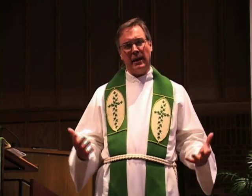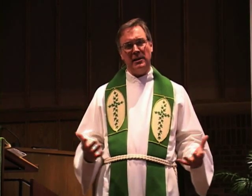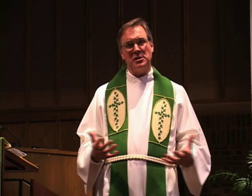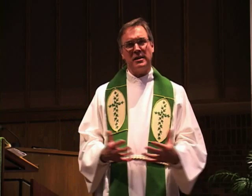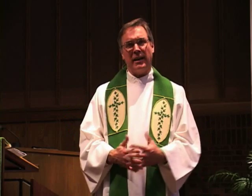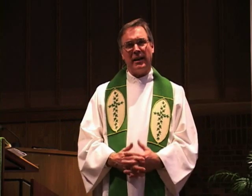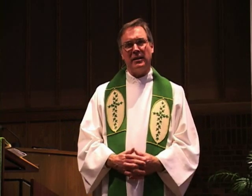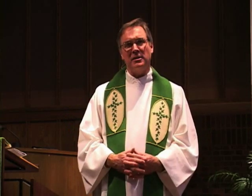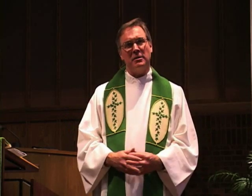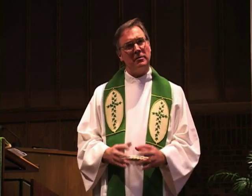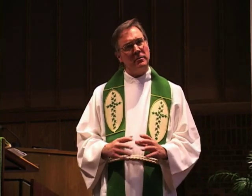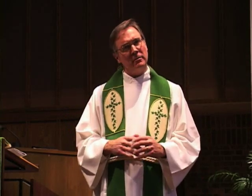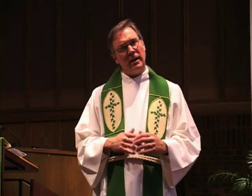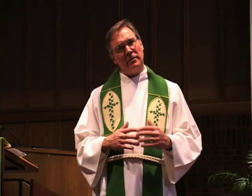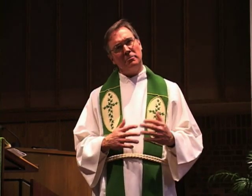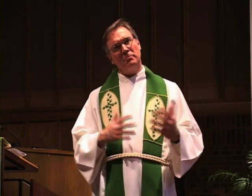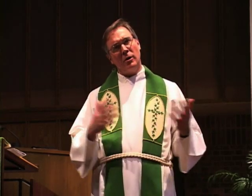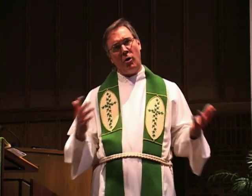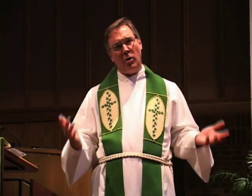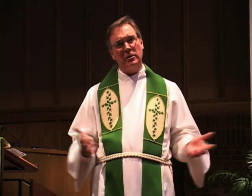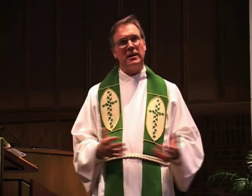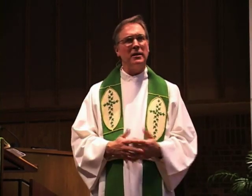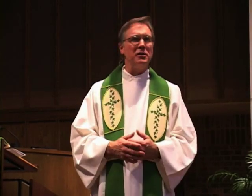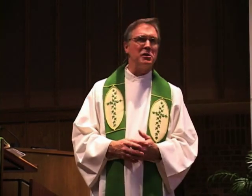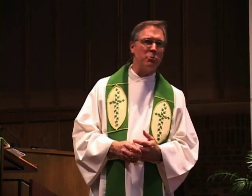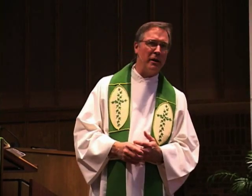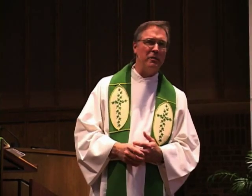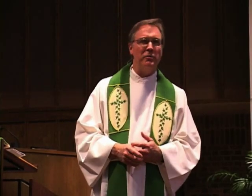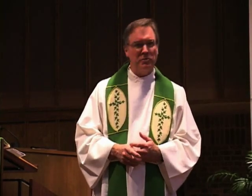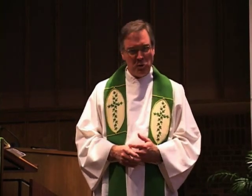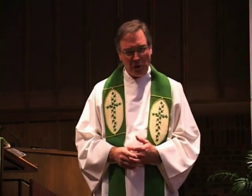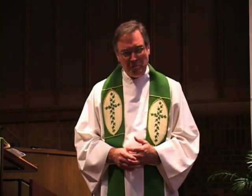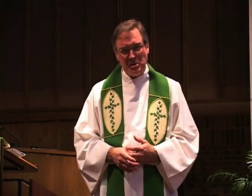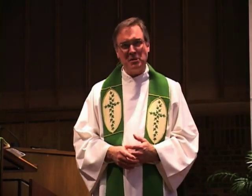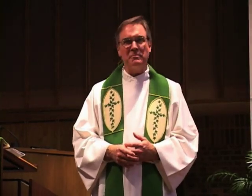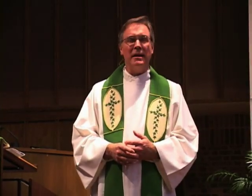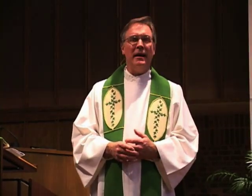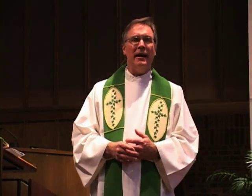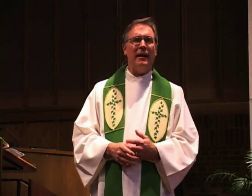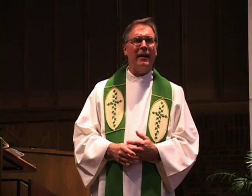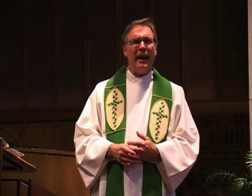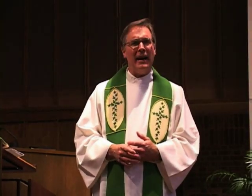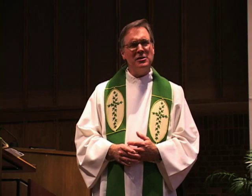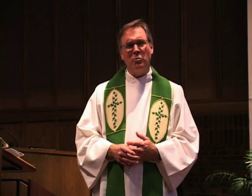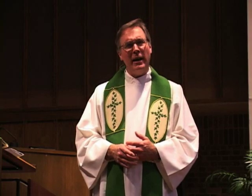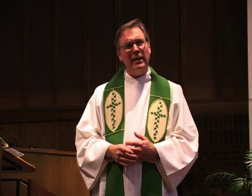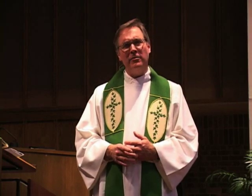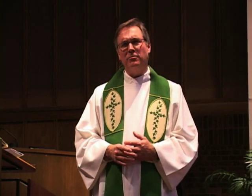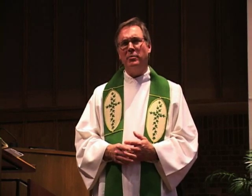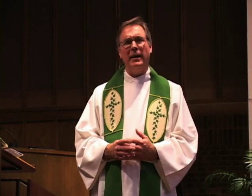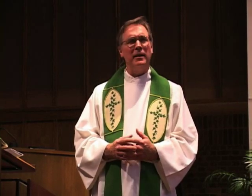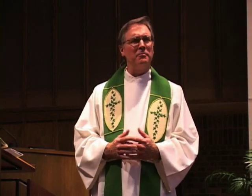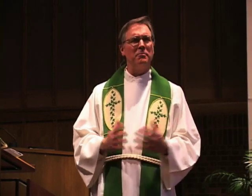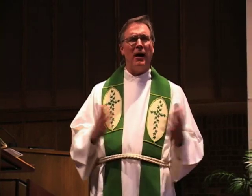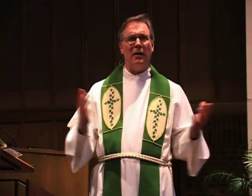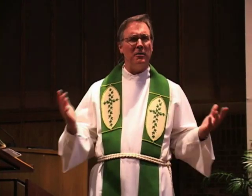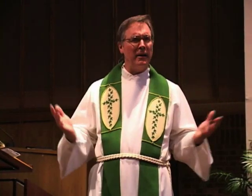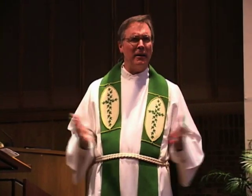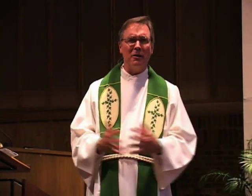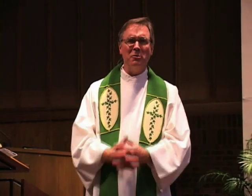from Lao Tzu's Tao Ching [Cut to ASL interpreter signing] Walter: Fame or integrity, which is more important? Money or happiness, which is more valuable? Success or failure, which is more destructive? If you look to others for fulfillment, you will never truly be fulfilled. [Amy is signing the words] [Caption: Sign language interpreter Amy Hinnenkamp signs] [Fade to people of Walker Community standing in a semi-circle with Amy in the center signing Amazing Grace (Spafford/Bliss)] [Subtitle: In Song] People: Amazing grace! How sweet the sound that saved a wretch like me! I once was lost, but now am found, was blind but now I see. [Amy moves into circle and stops signing]. [Caption: Amy signs the song Amazing